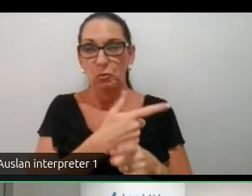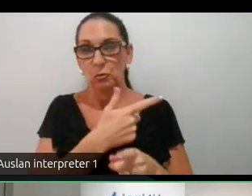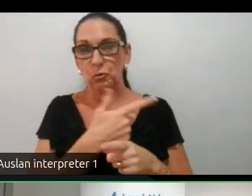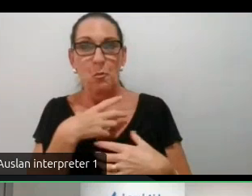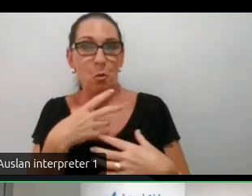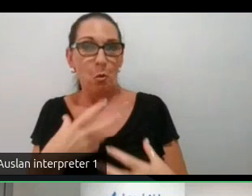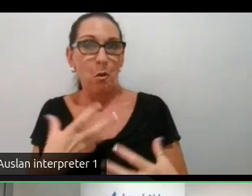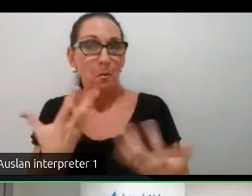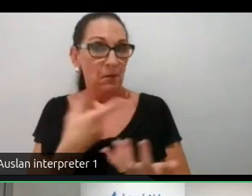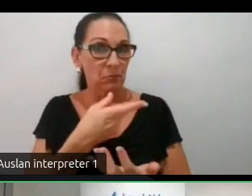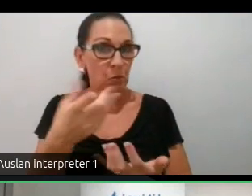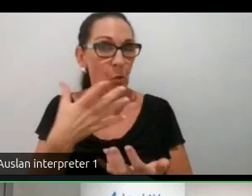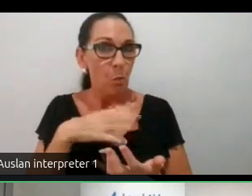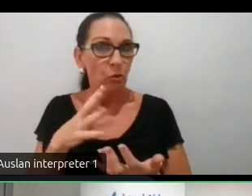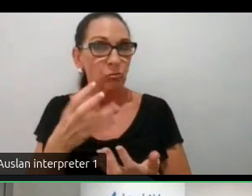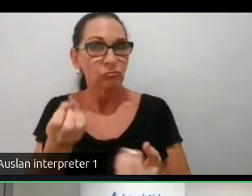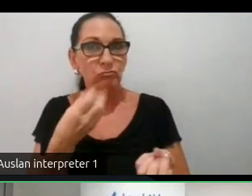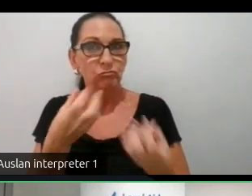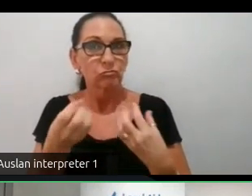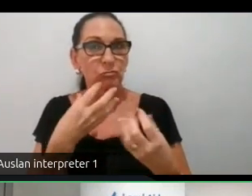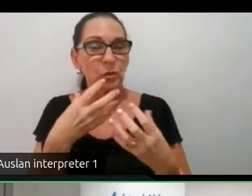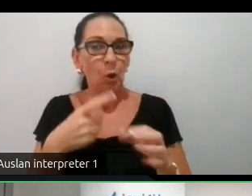if there's questions out there about what we're saying, send through questions, then we can hear